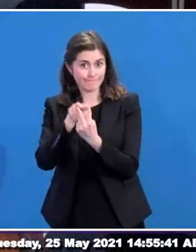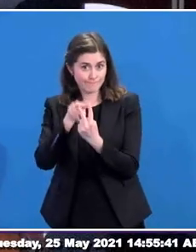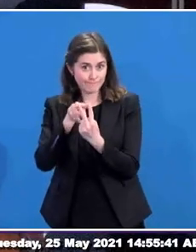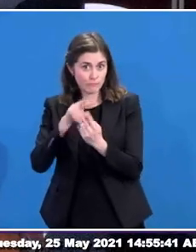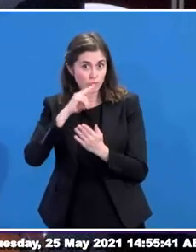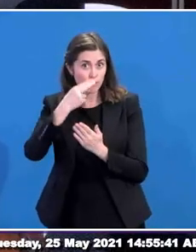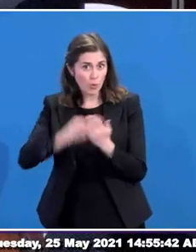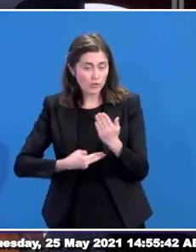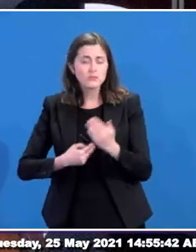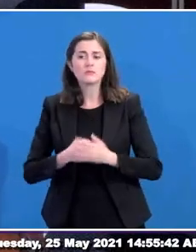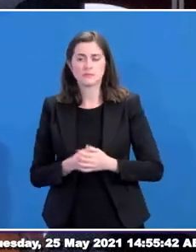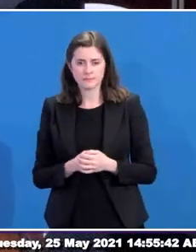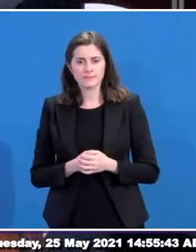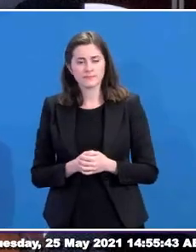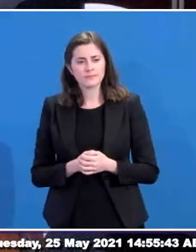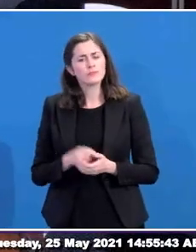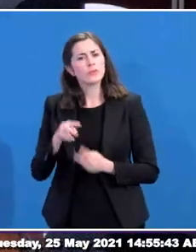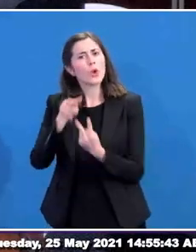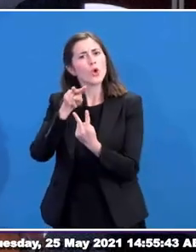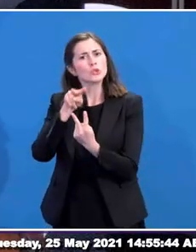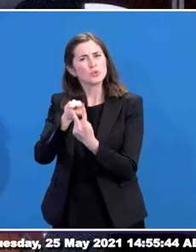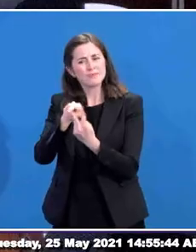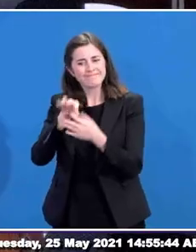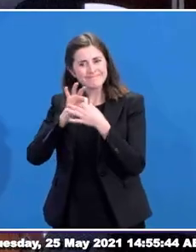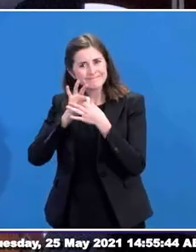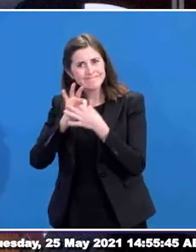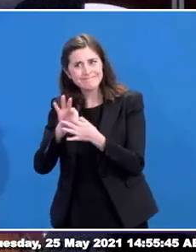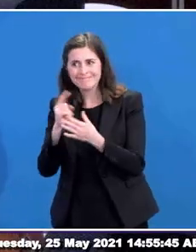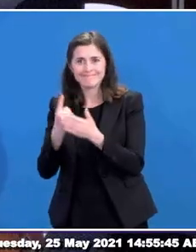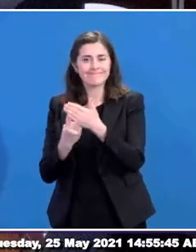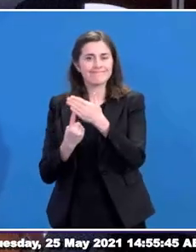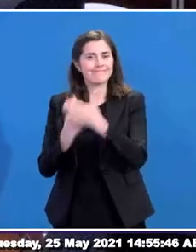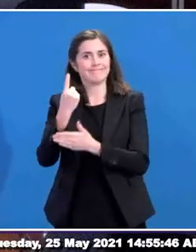were reports about an incident involving unexplained injuries